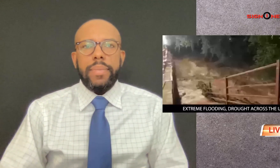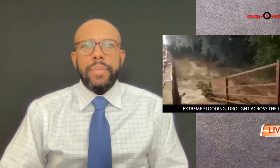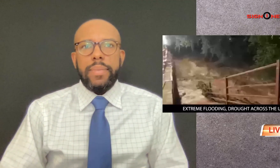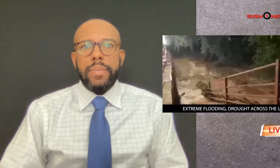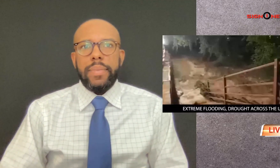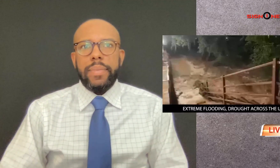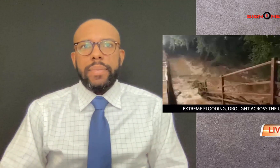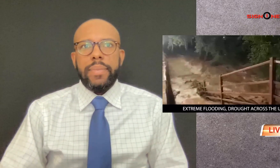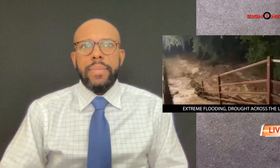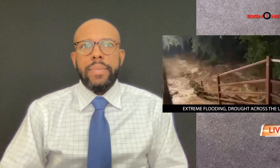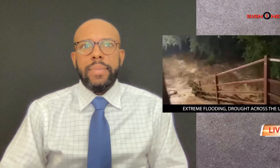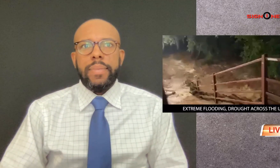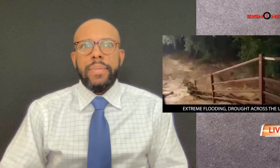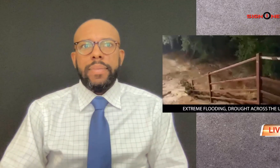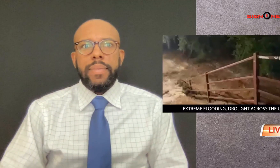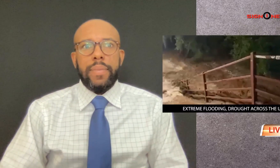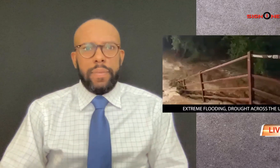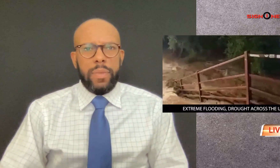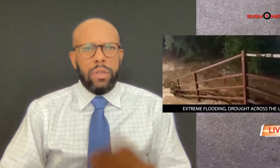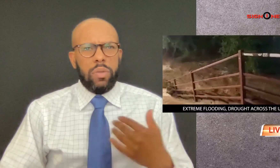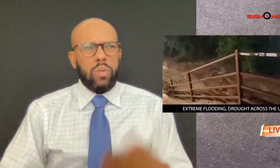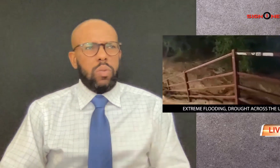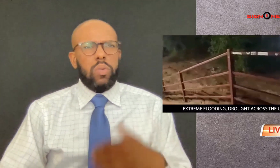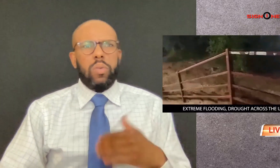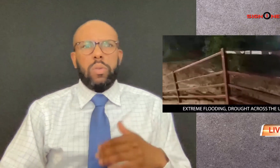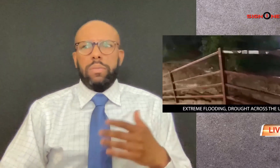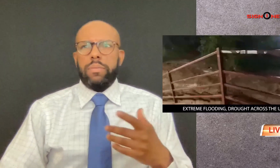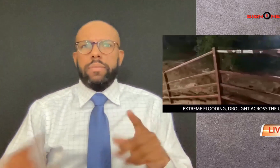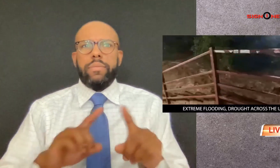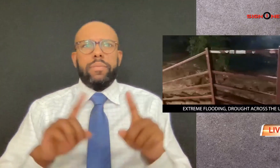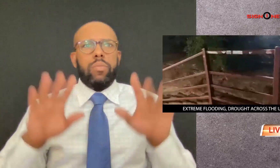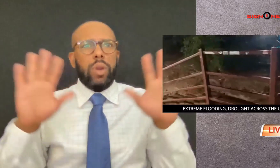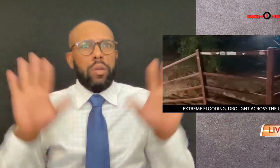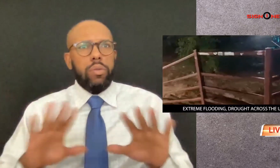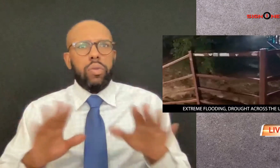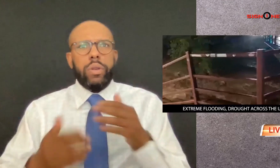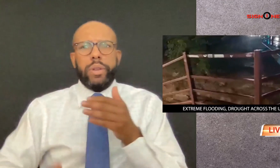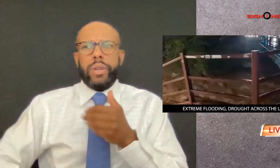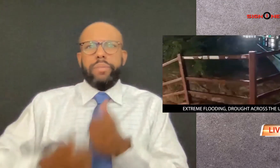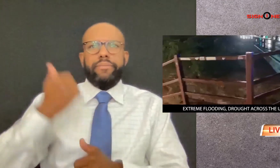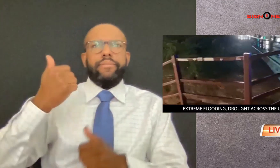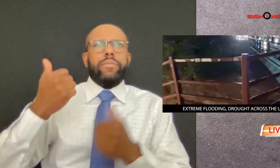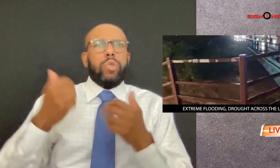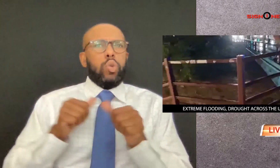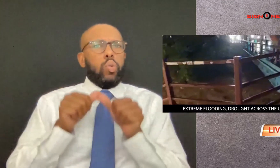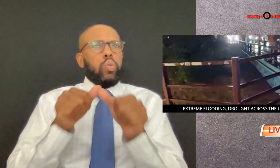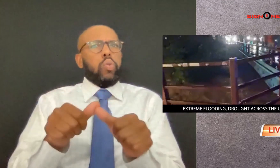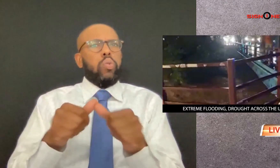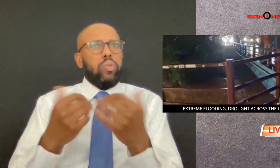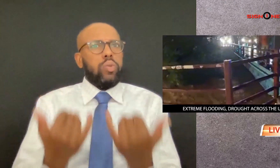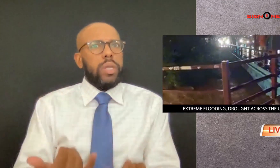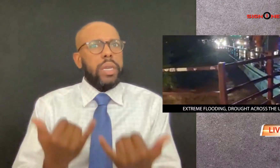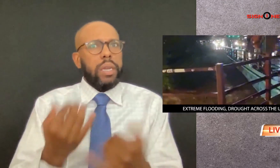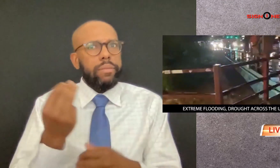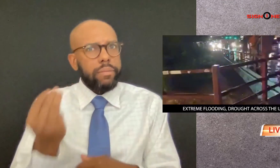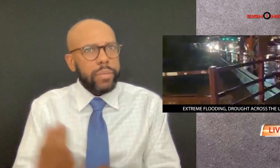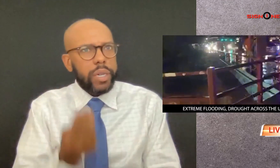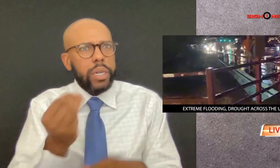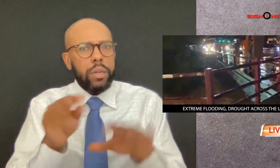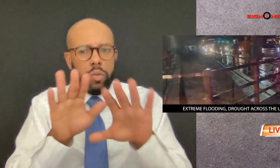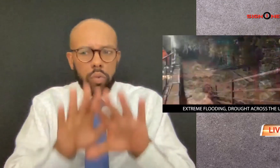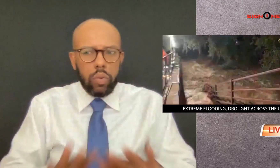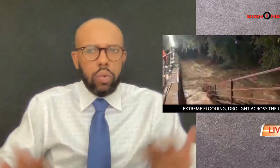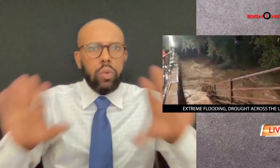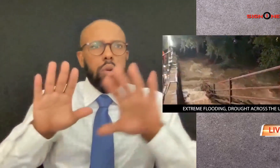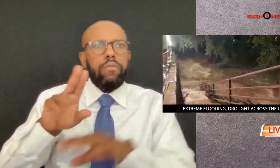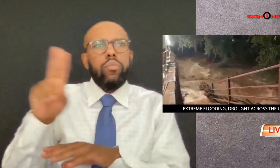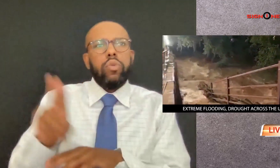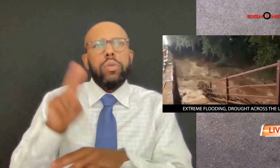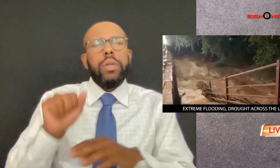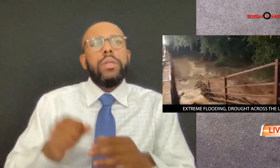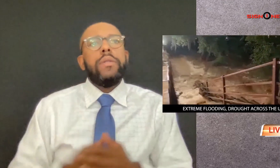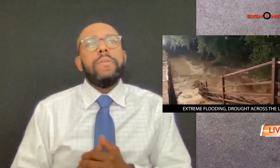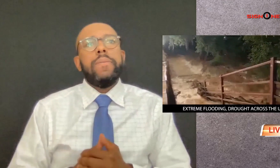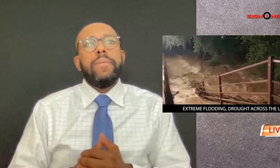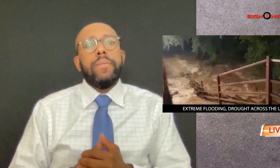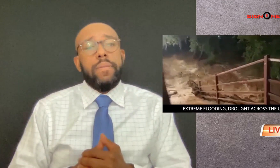in states that restrict abortion access Extreme weather threats - continue today across the